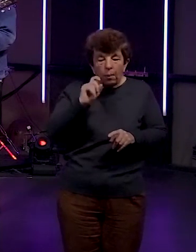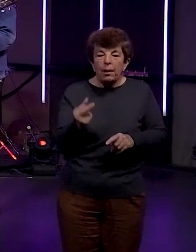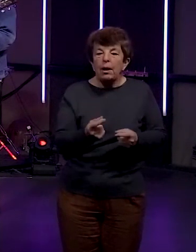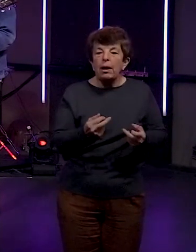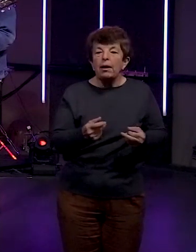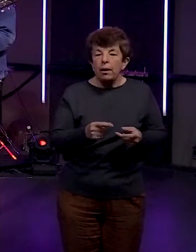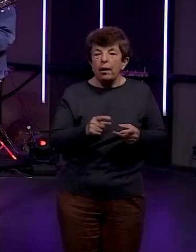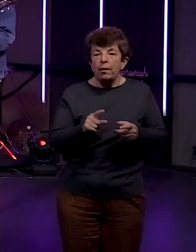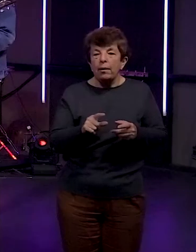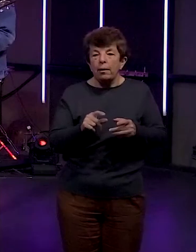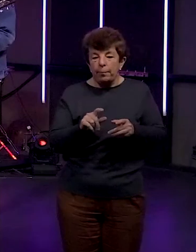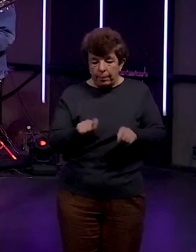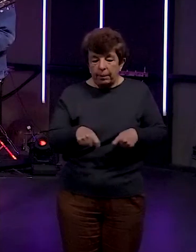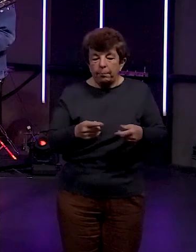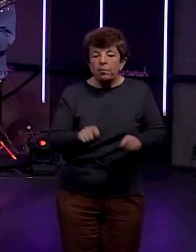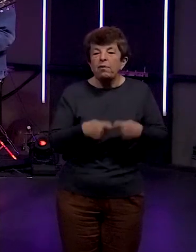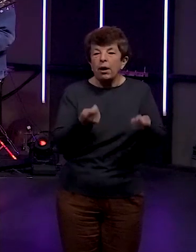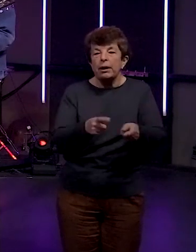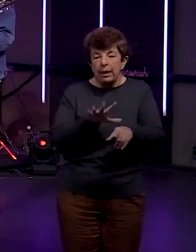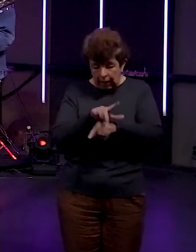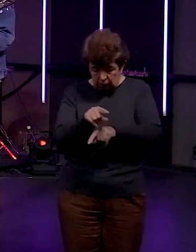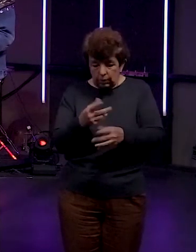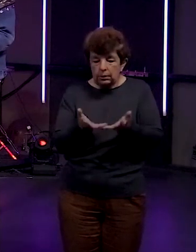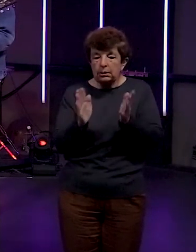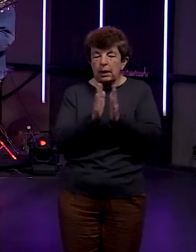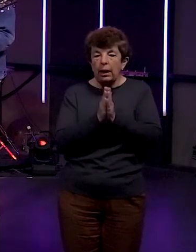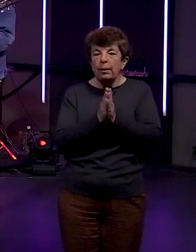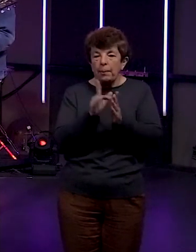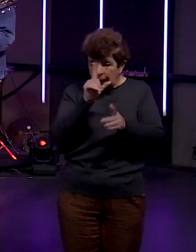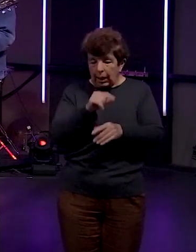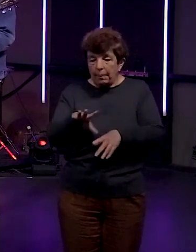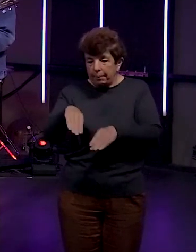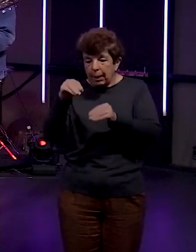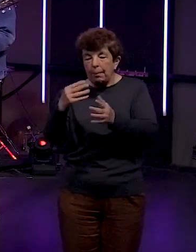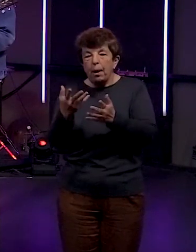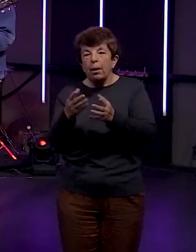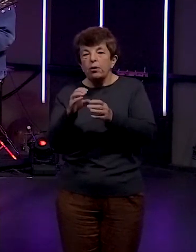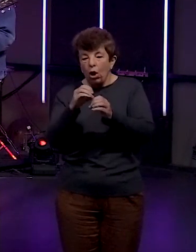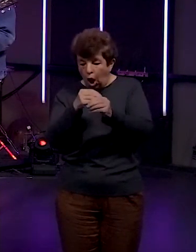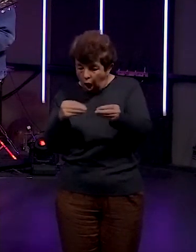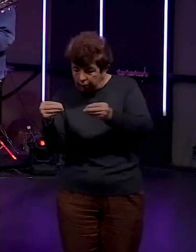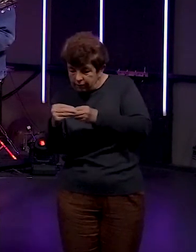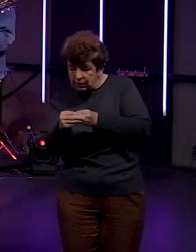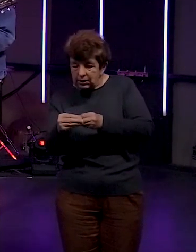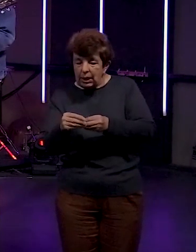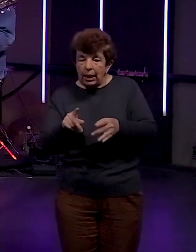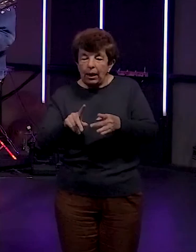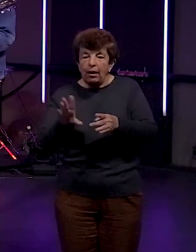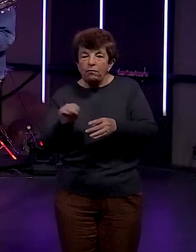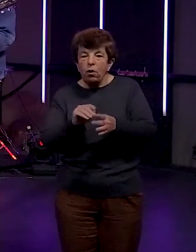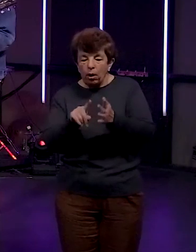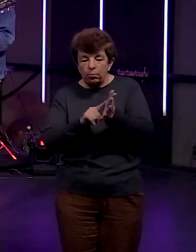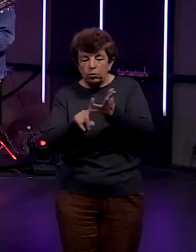Sunday but you can also collect those from the office if you wish from July 7